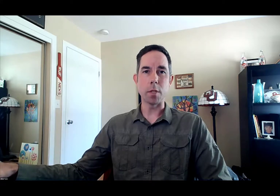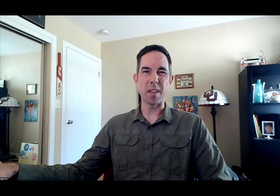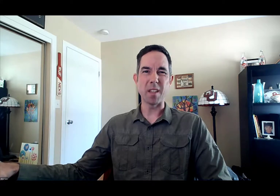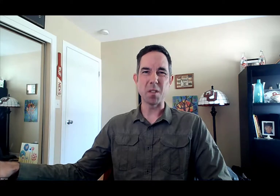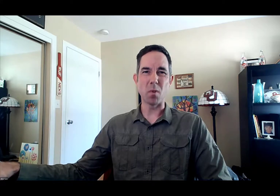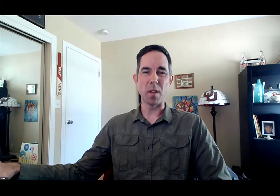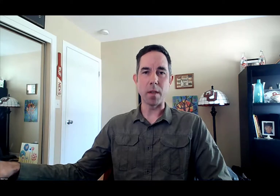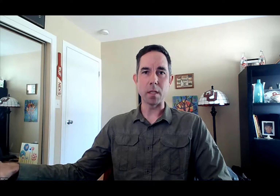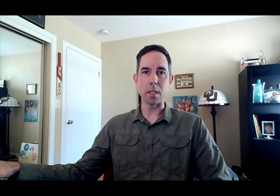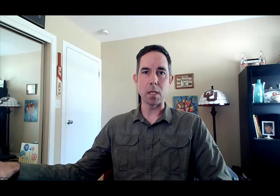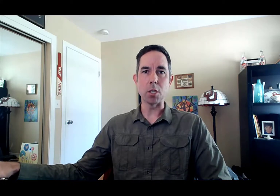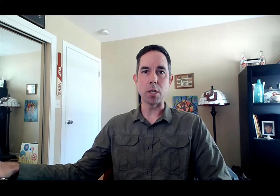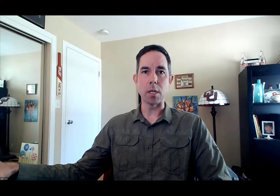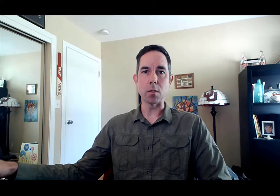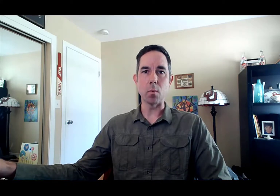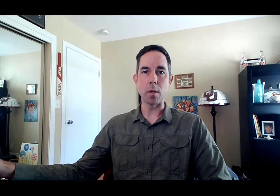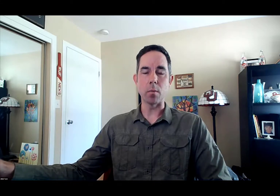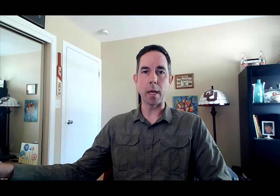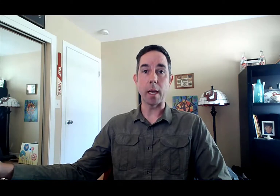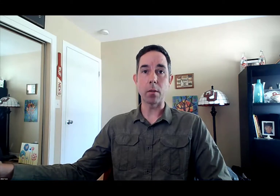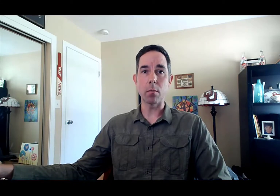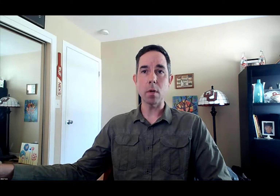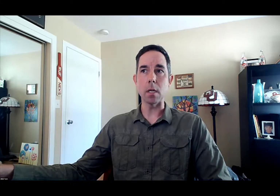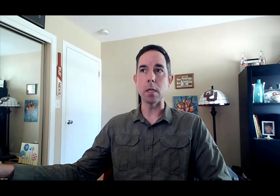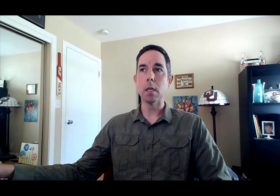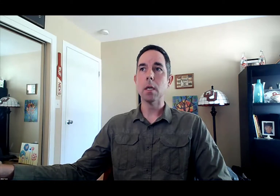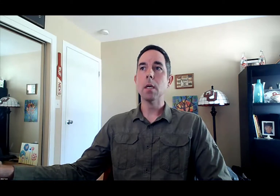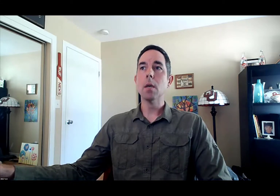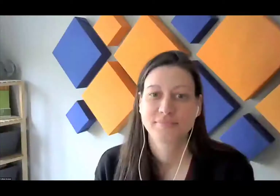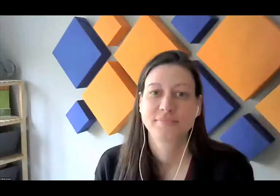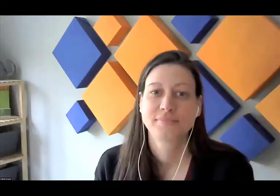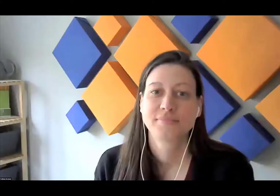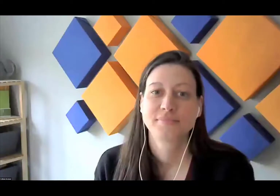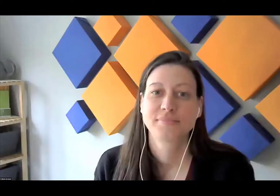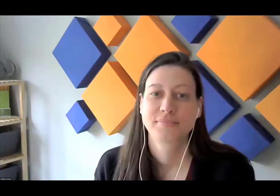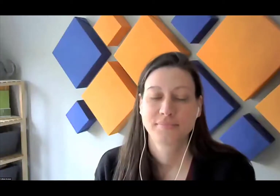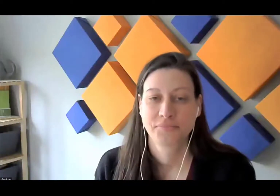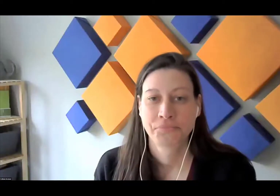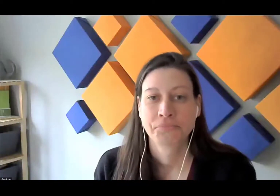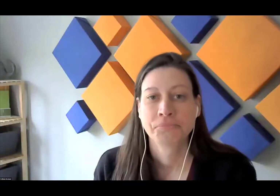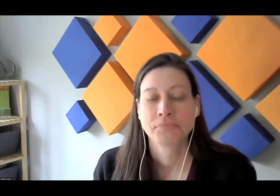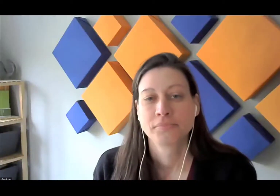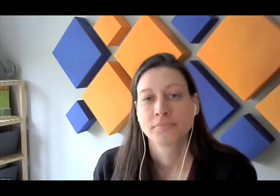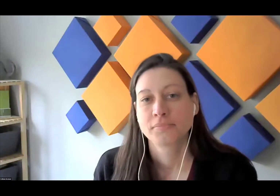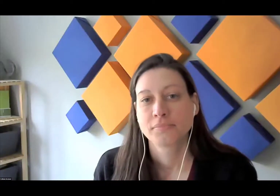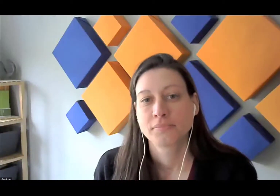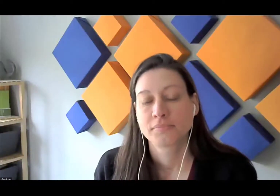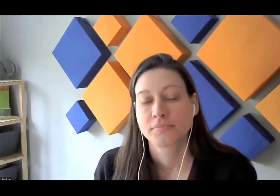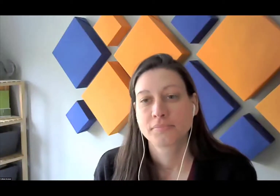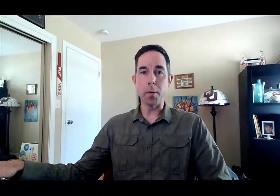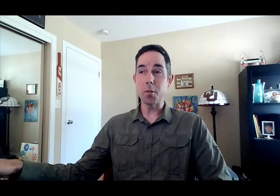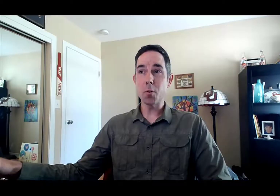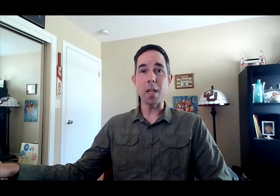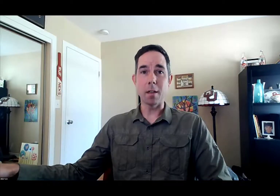which I think this is one of the things that's gonna change with WCAG 3. But Orange, as you probably know, is tricky.